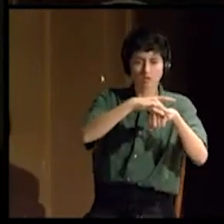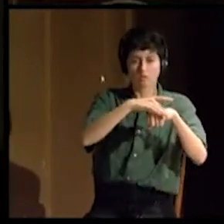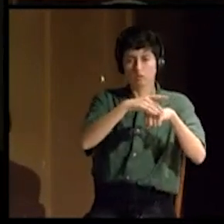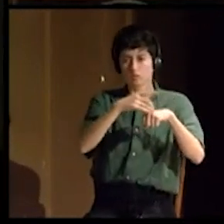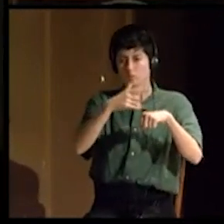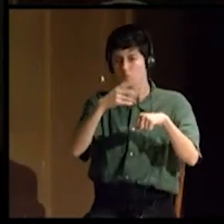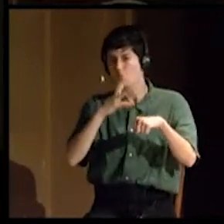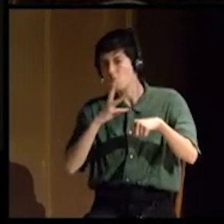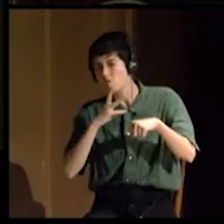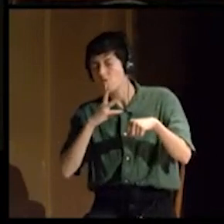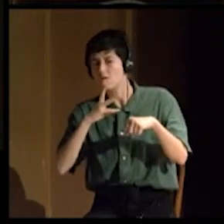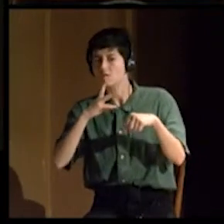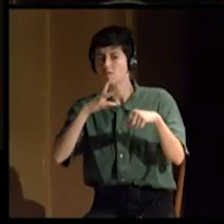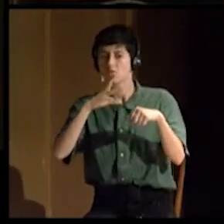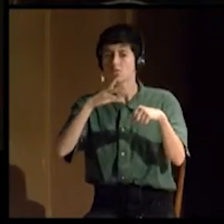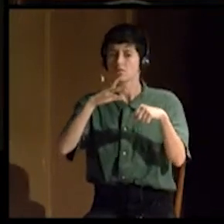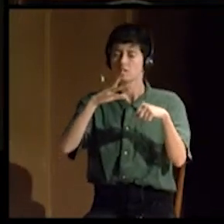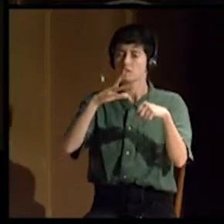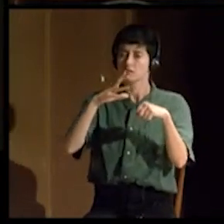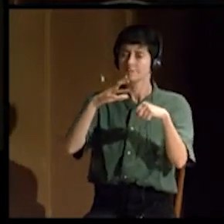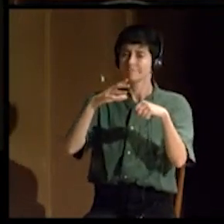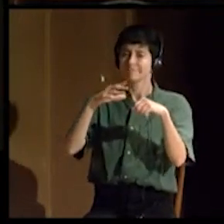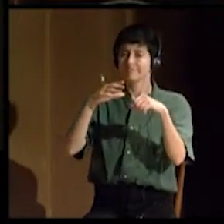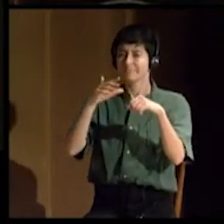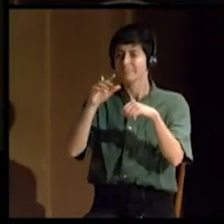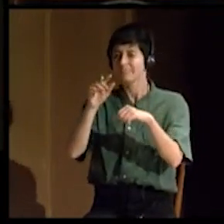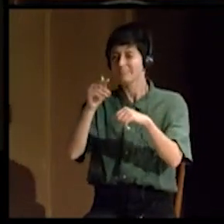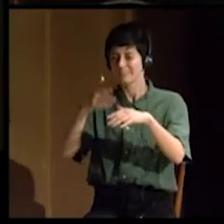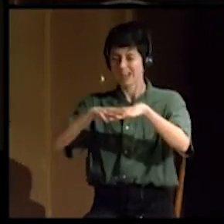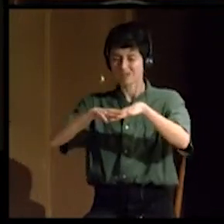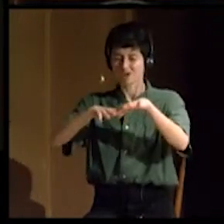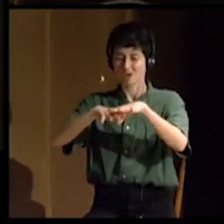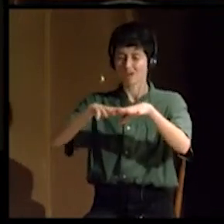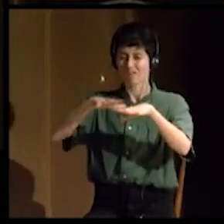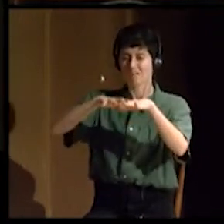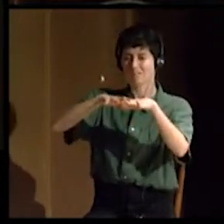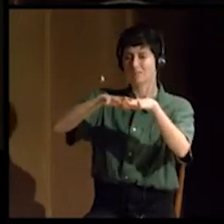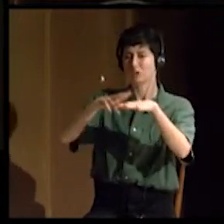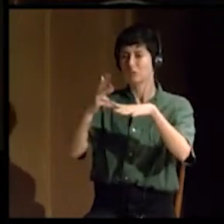and two types of crusts, crust that forms our ocean basins and crust that forms our continents.